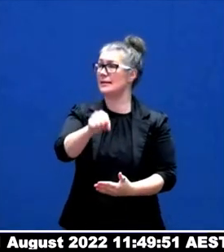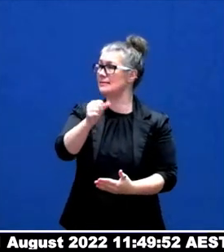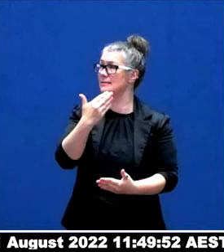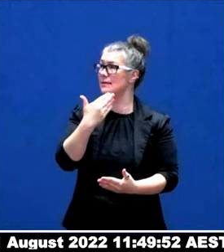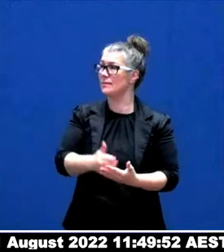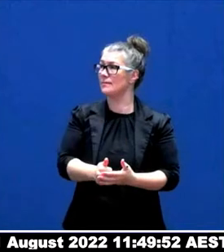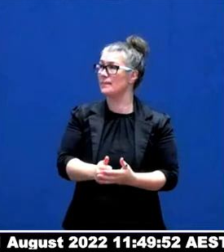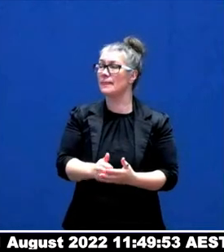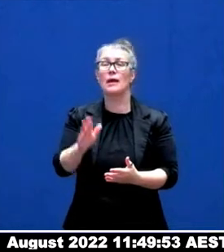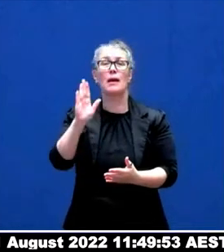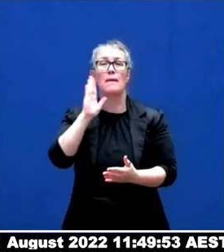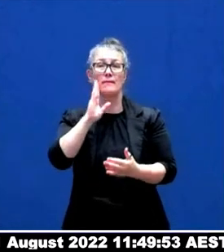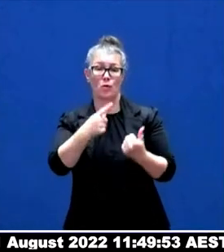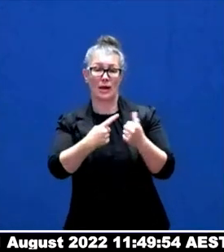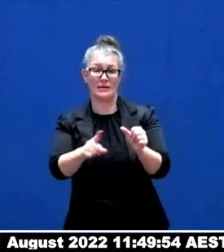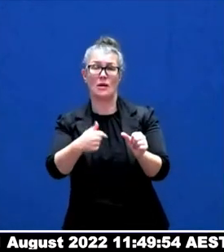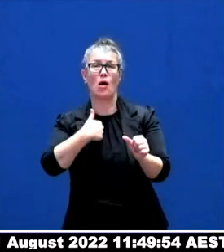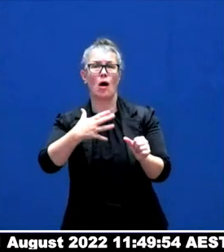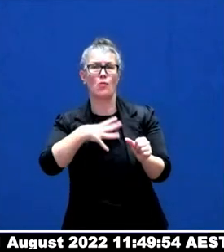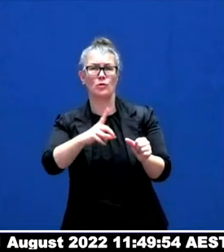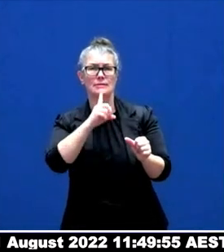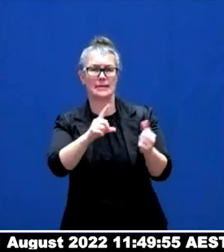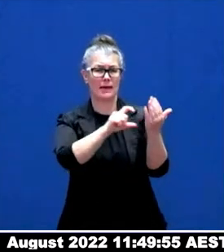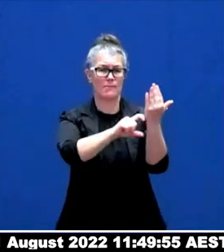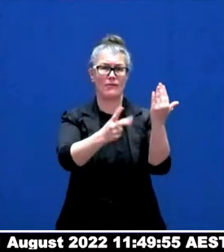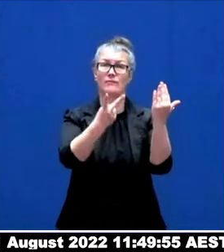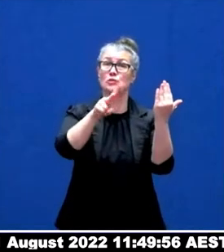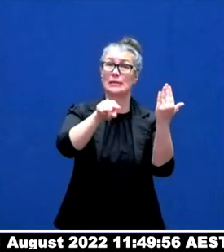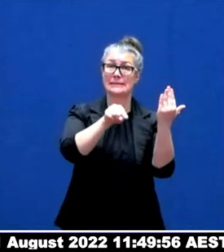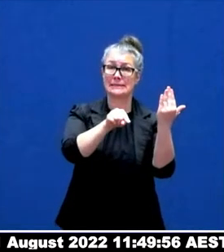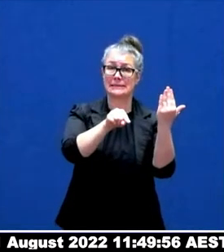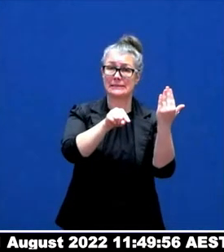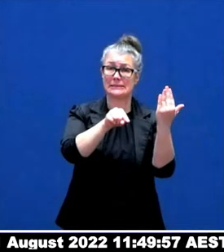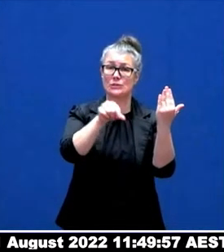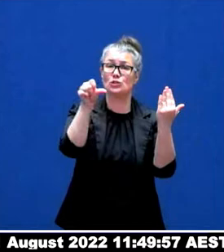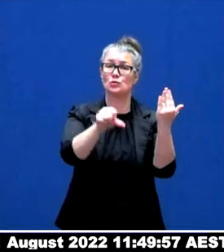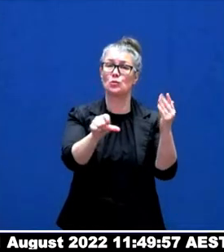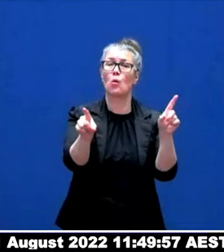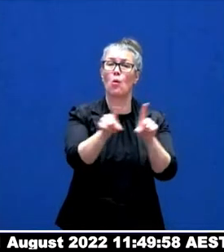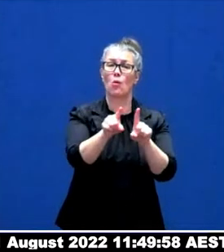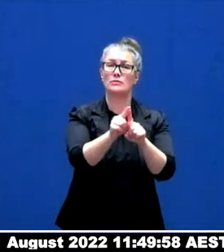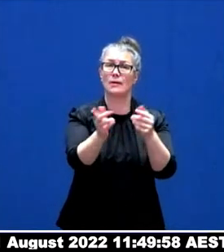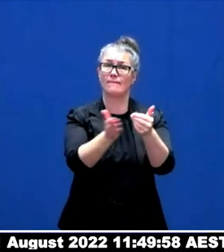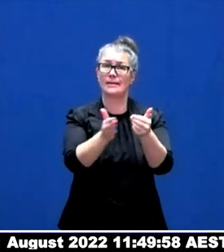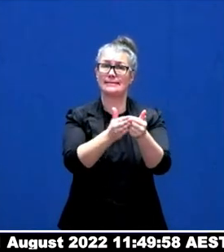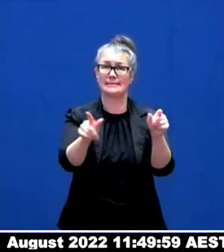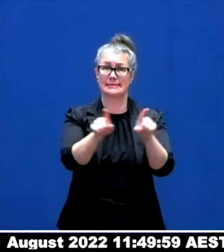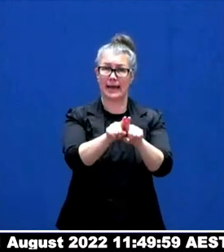can I just indicate that paragraph 20 should also be amended in the same way as 26.